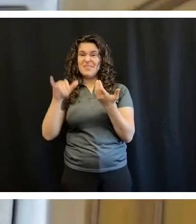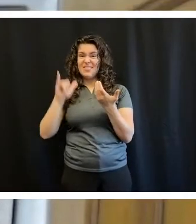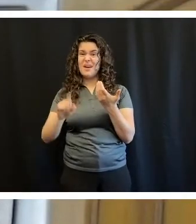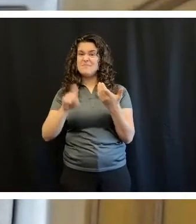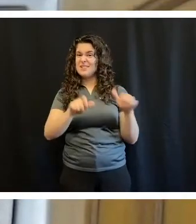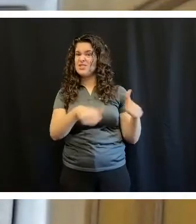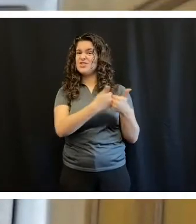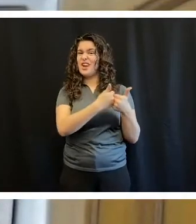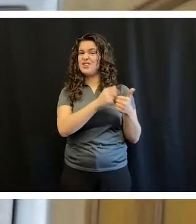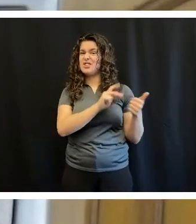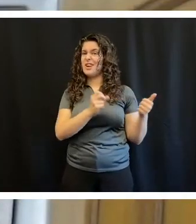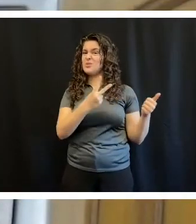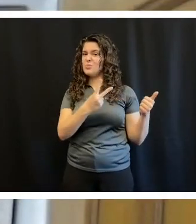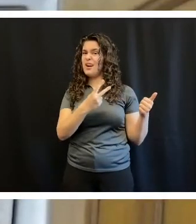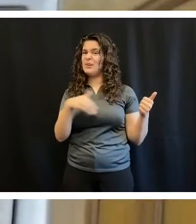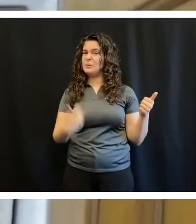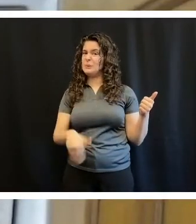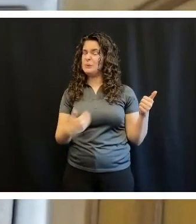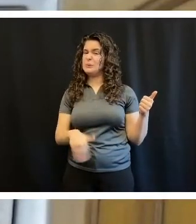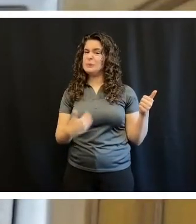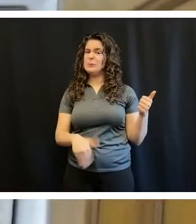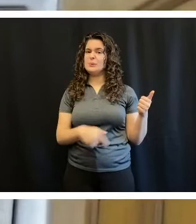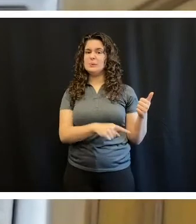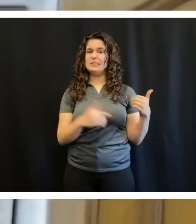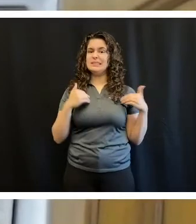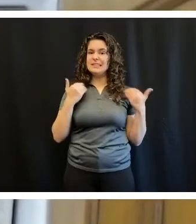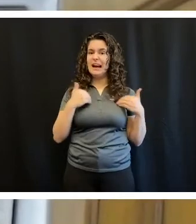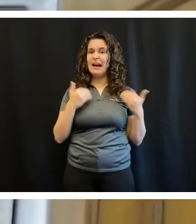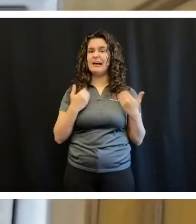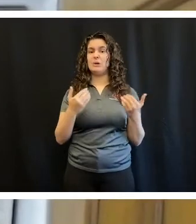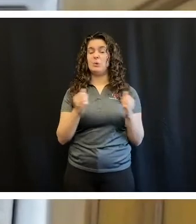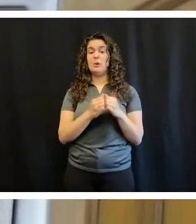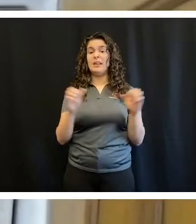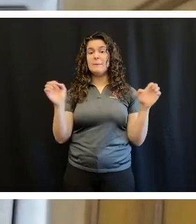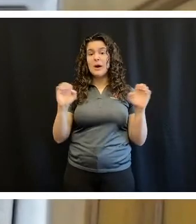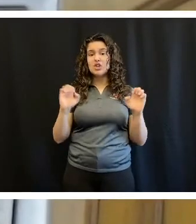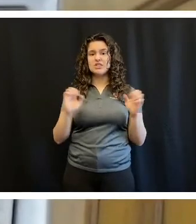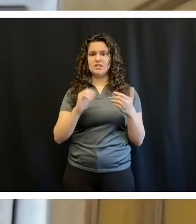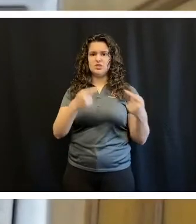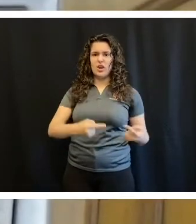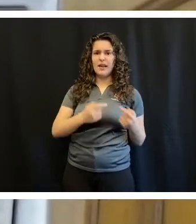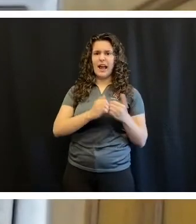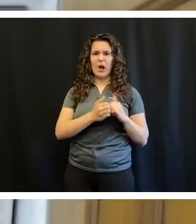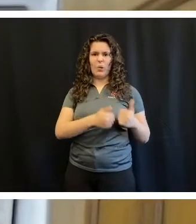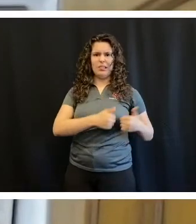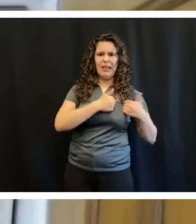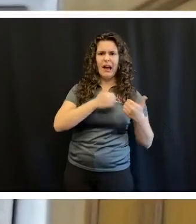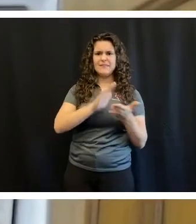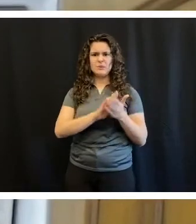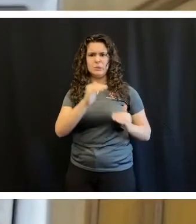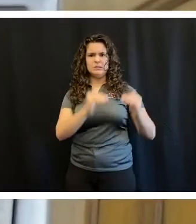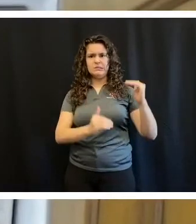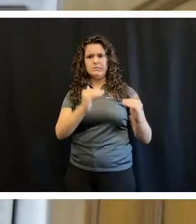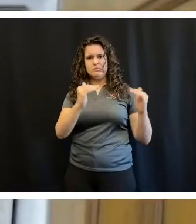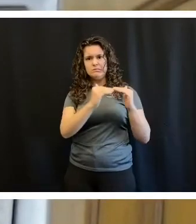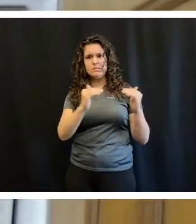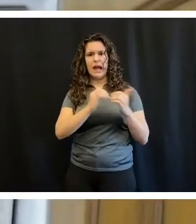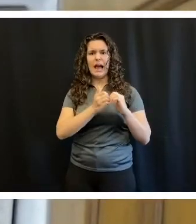especially so at a time of emergency. The struggle in balancing life and school is something we see with our students after a major disaster.